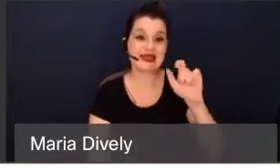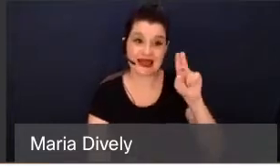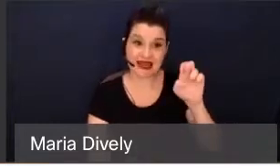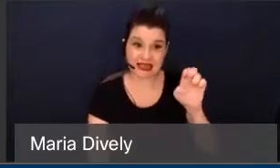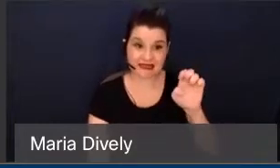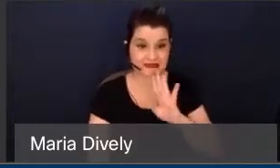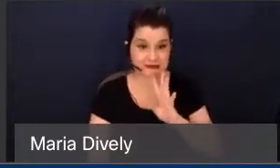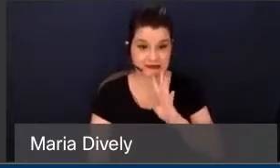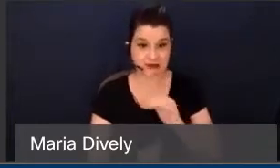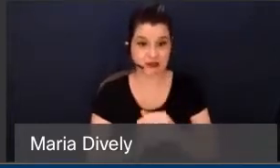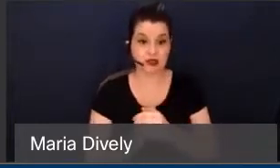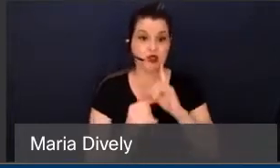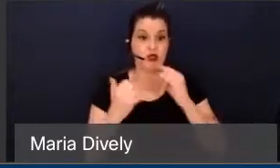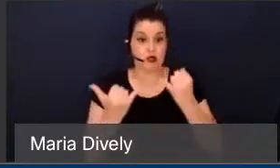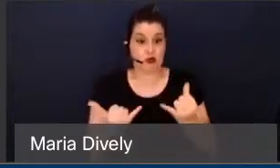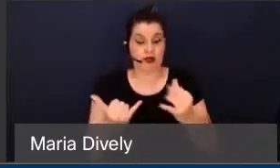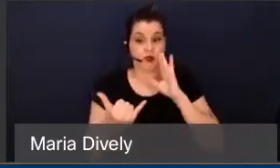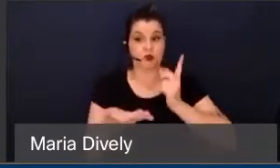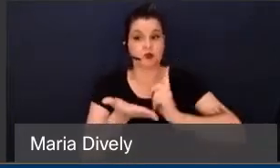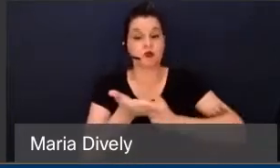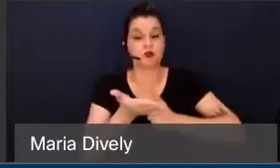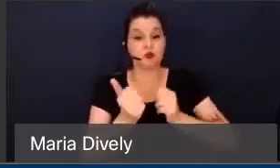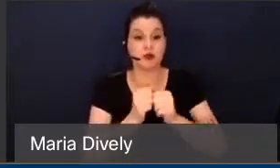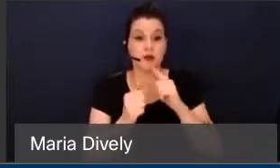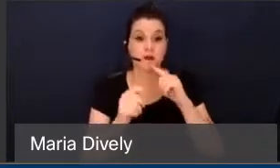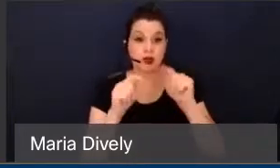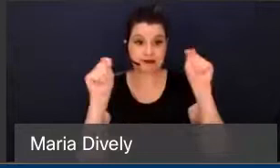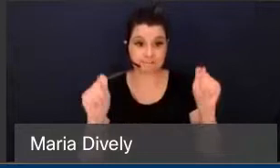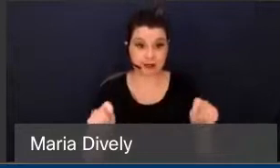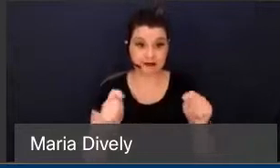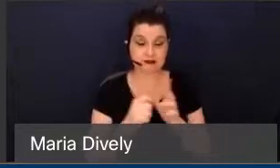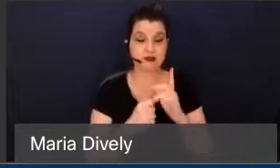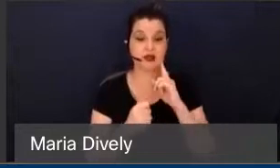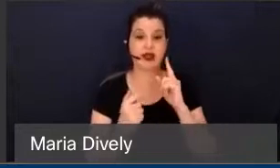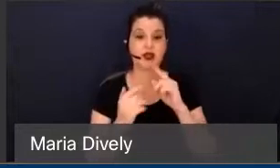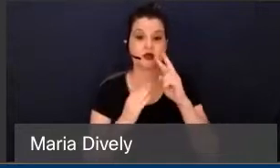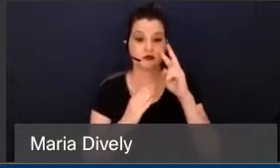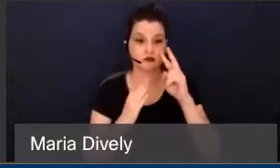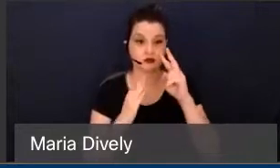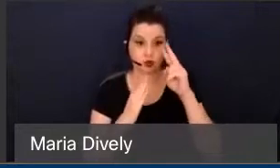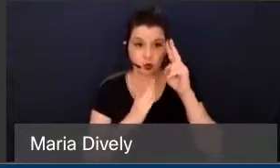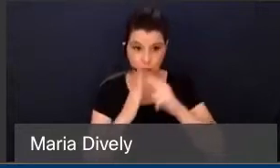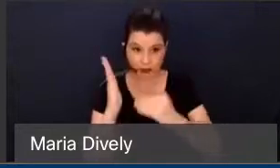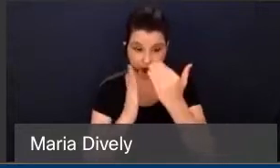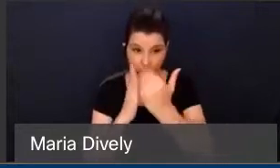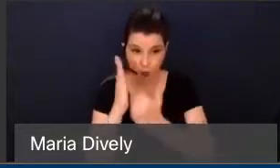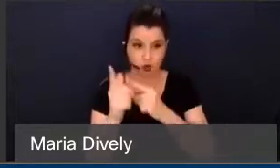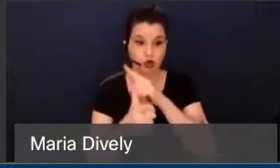Um, today we're gonna talk about templates and reading order, unique title, simple layouts,